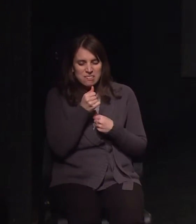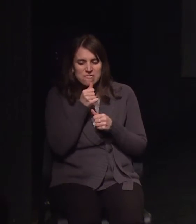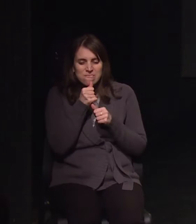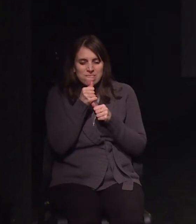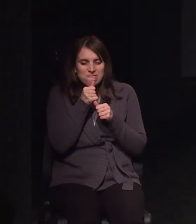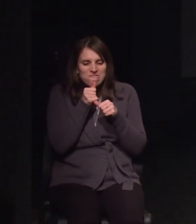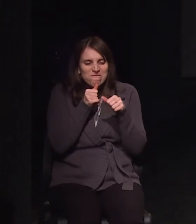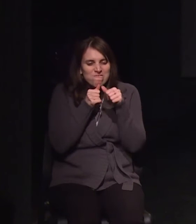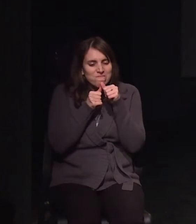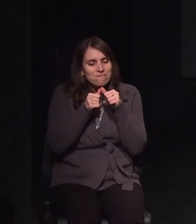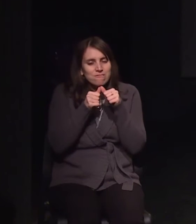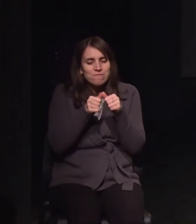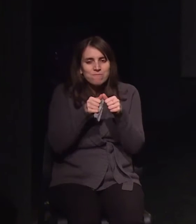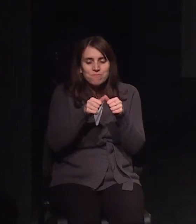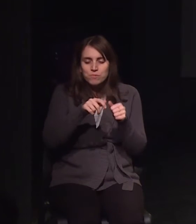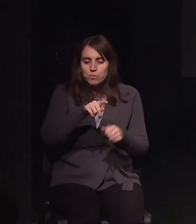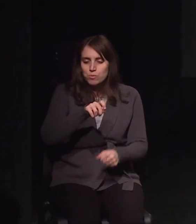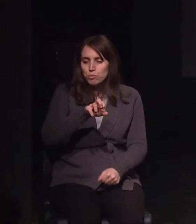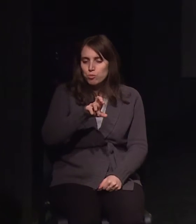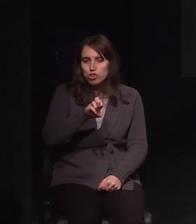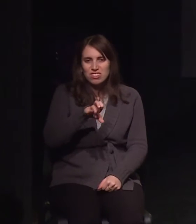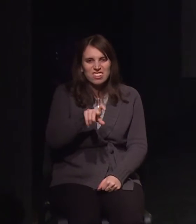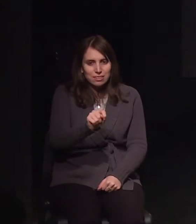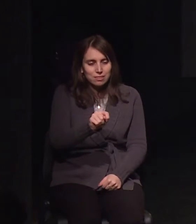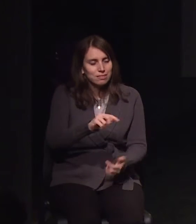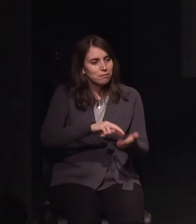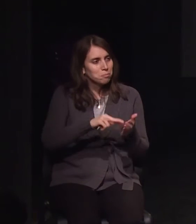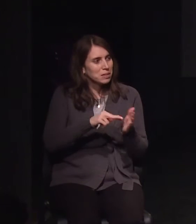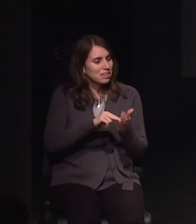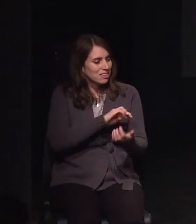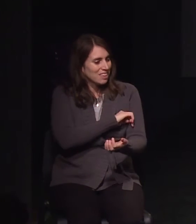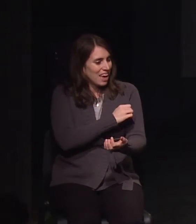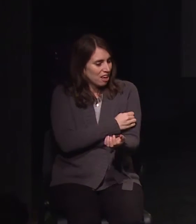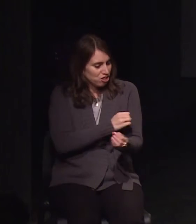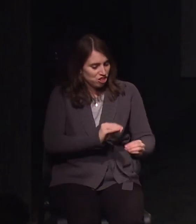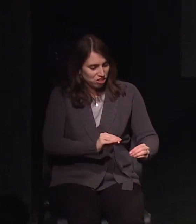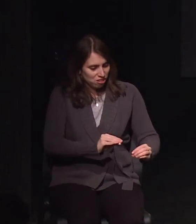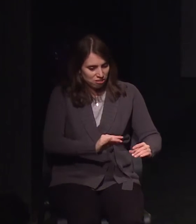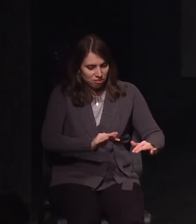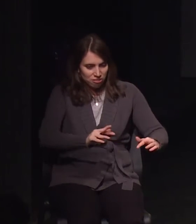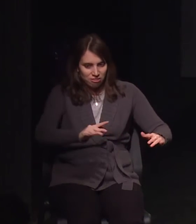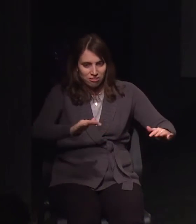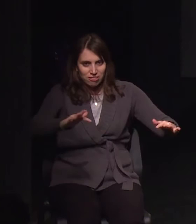community, and we all have to be in things together, and there is nothing that brings together like the arts.